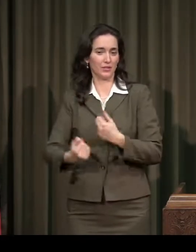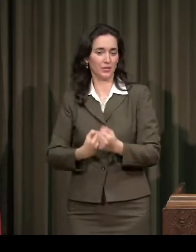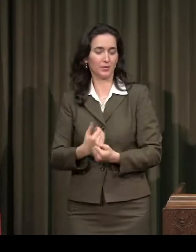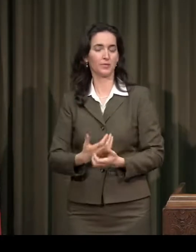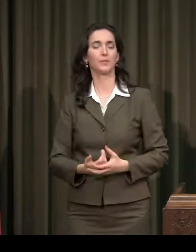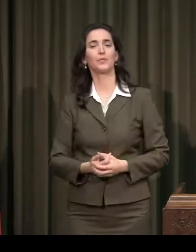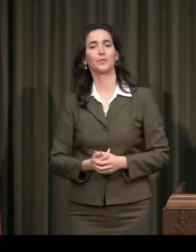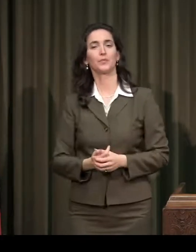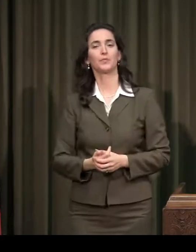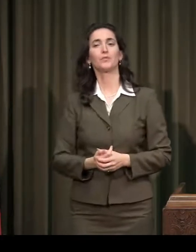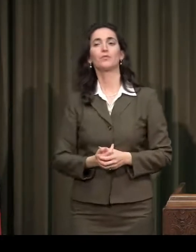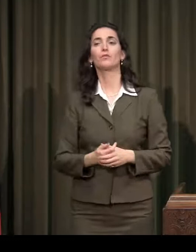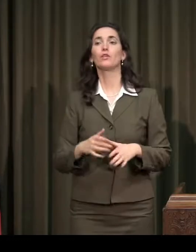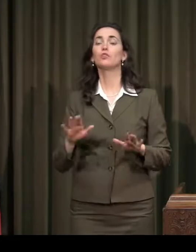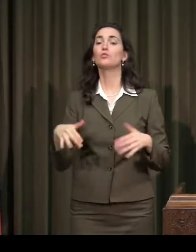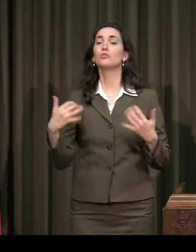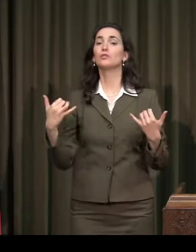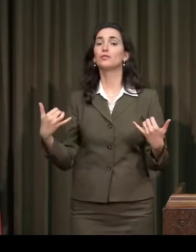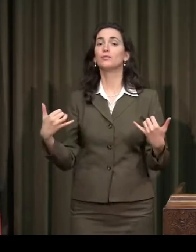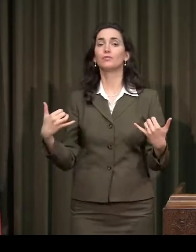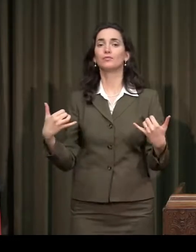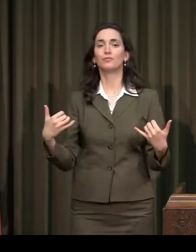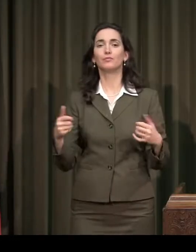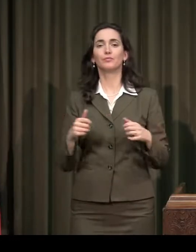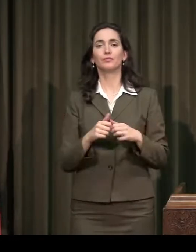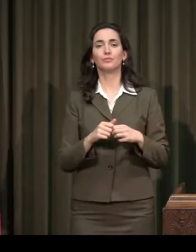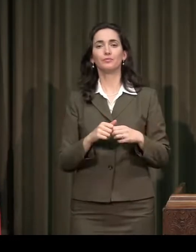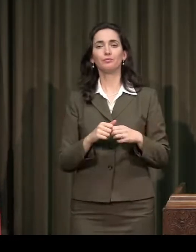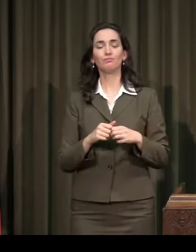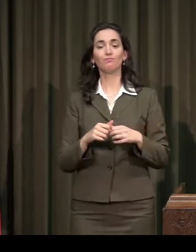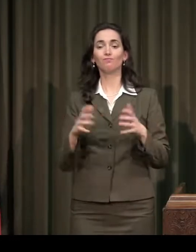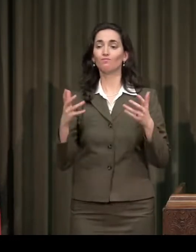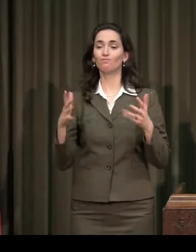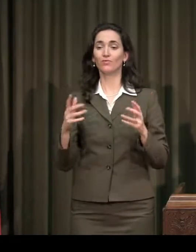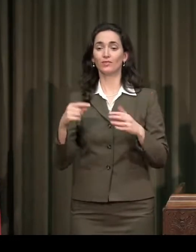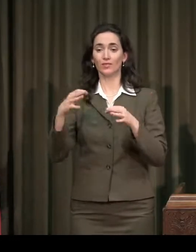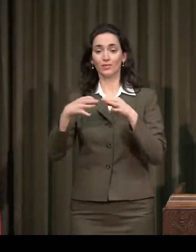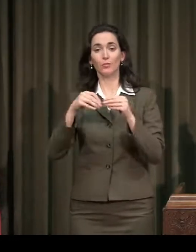point I'm there's not a whole lot else to discuss because that really is the